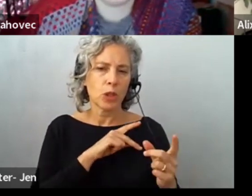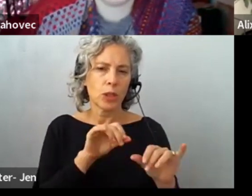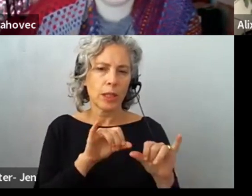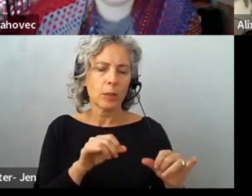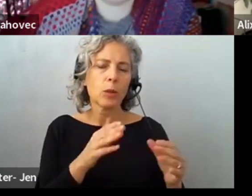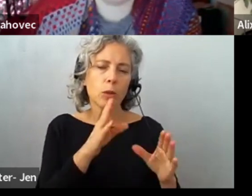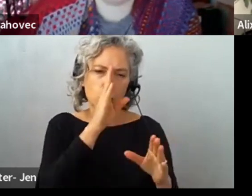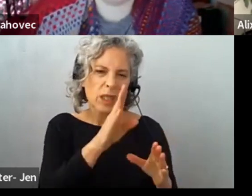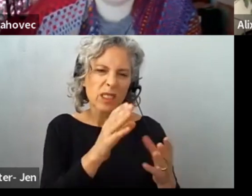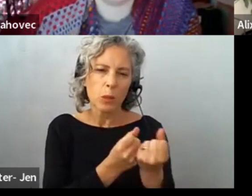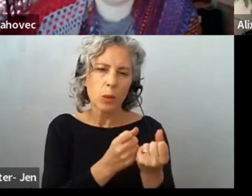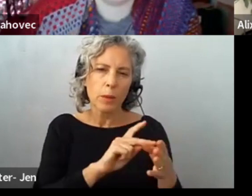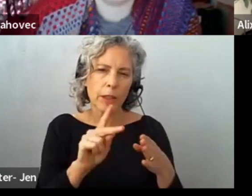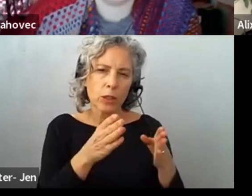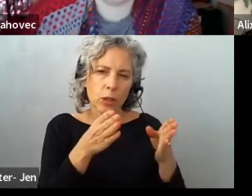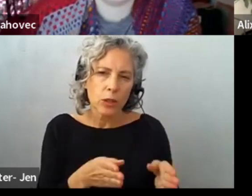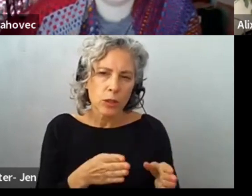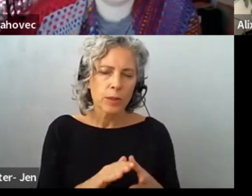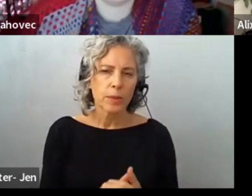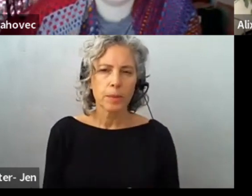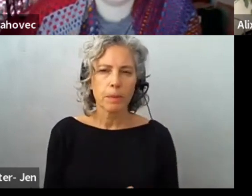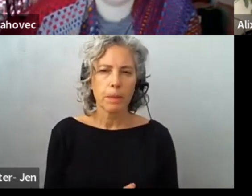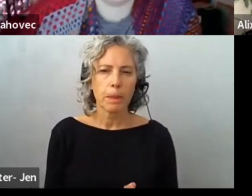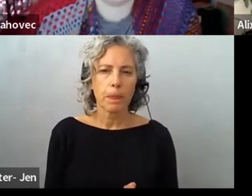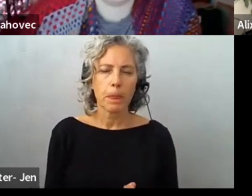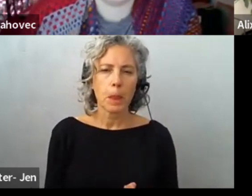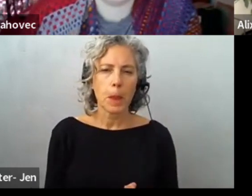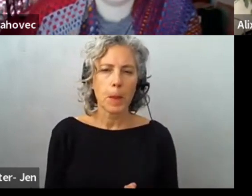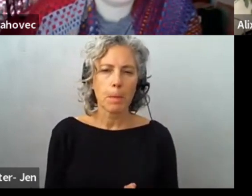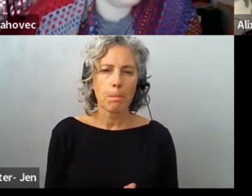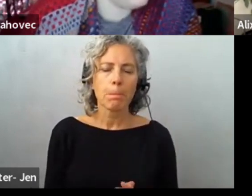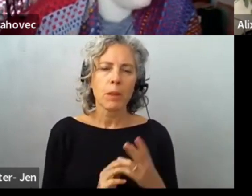professionals. And here's, well, this is a two part question. The